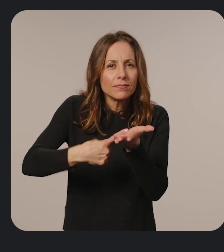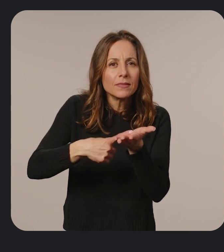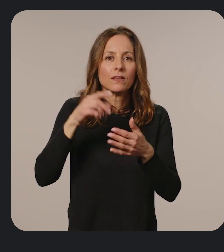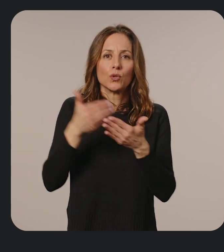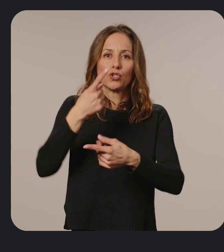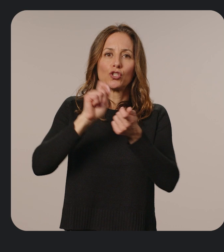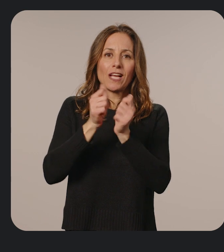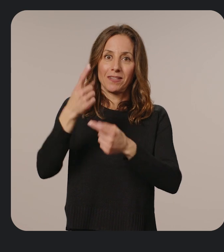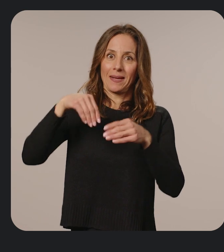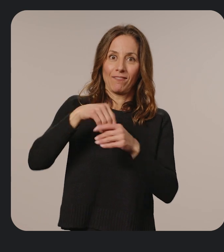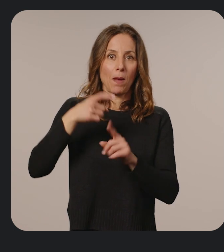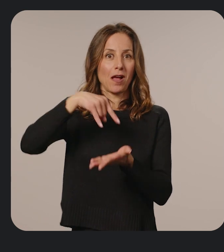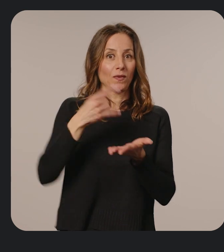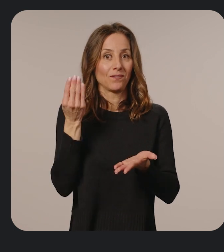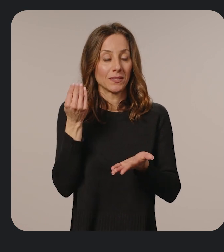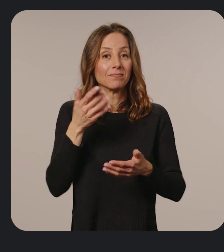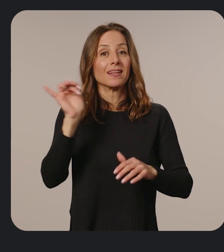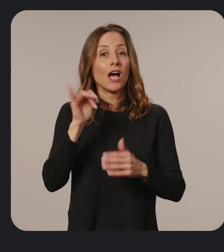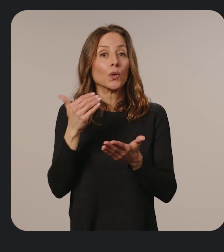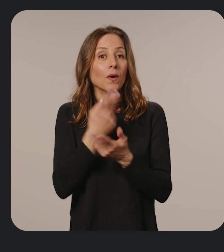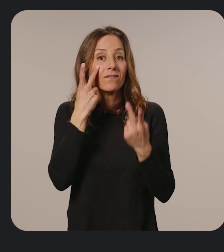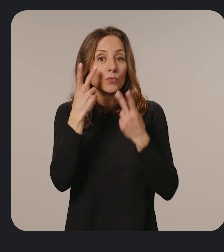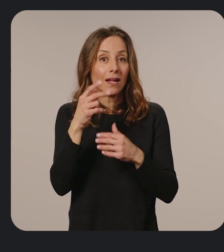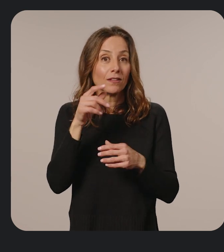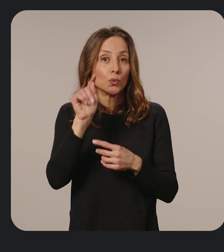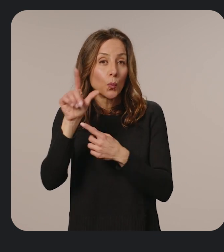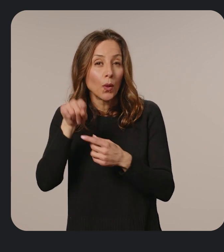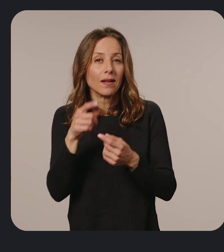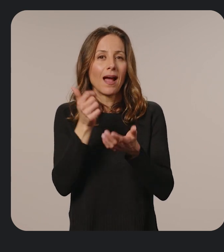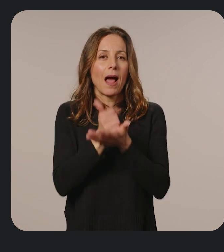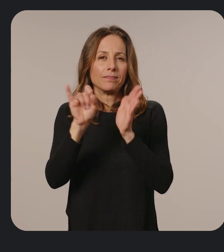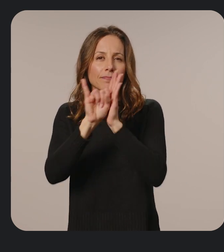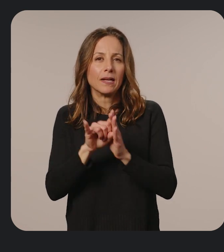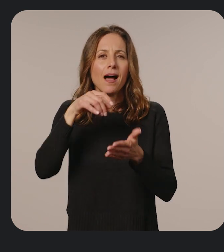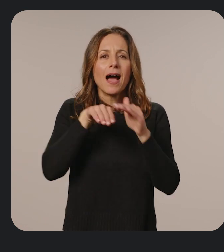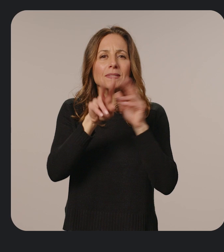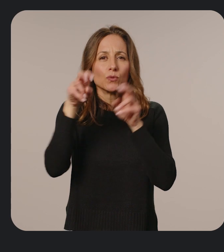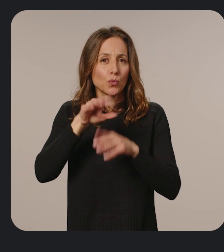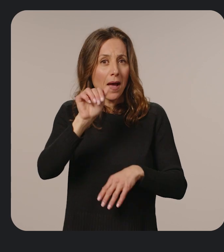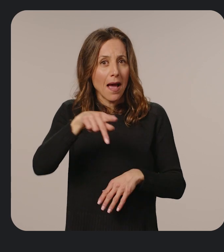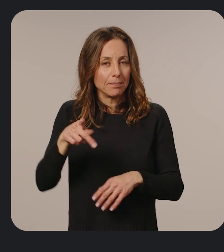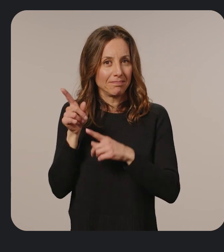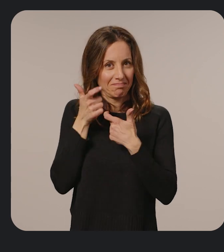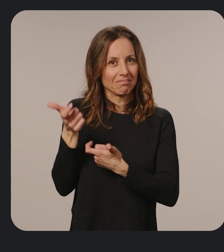more details on the changes coming in Android 14, such as the new visual lint tool to help you identify potential accessibility issues in your app.